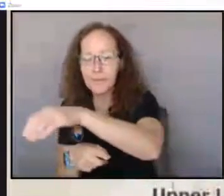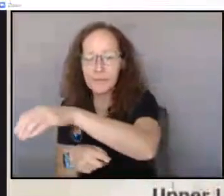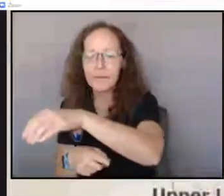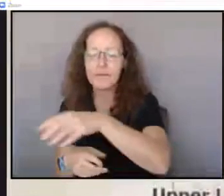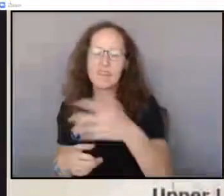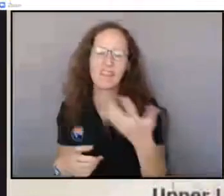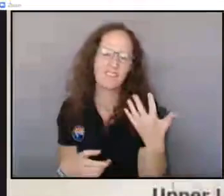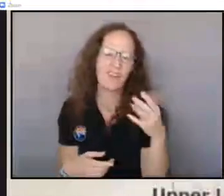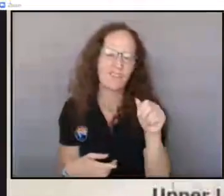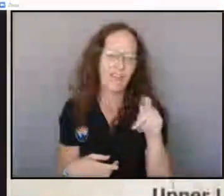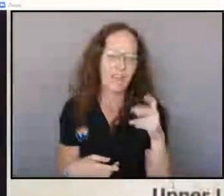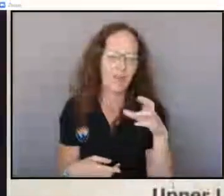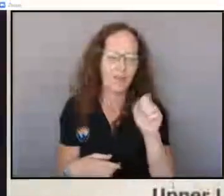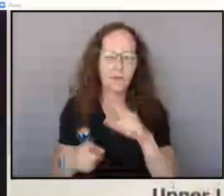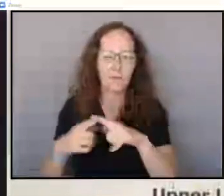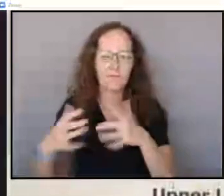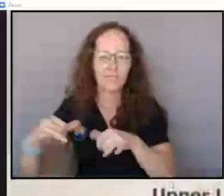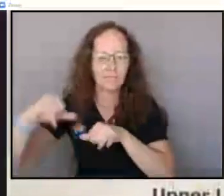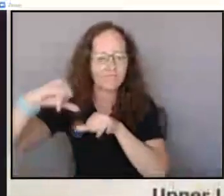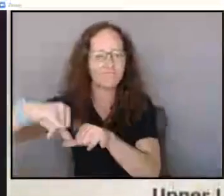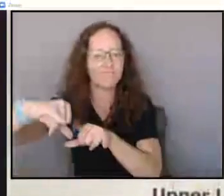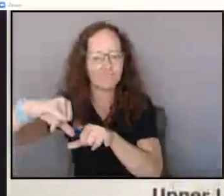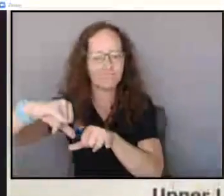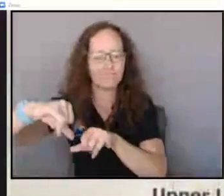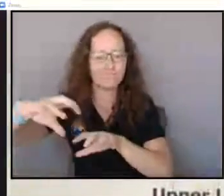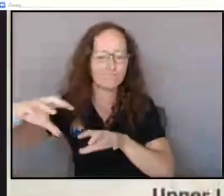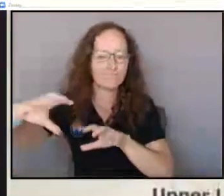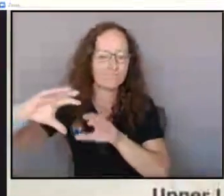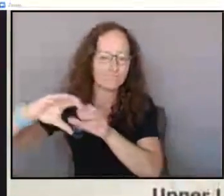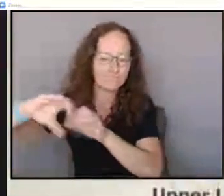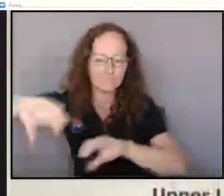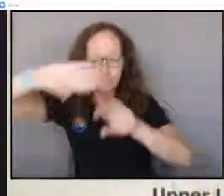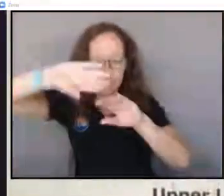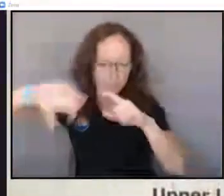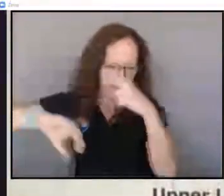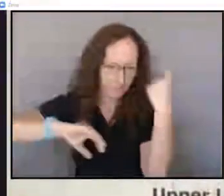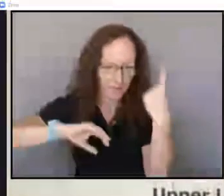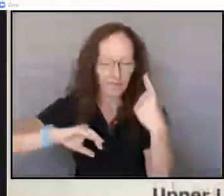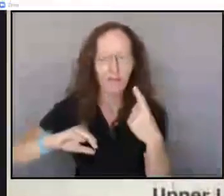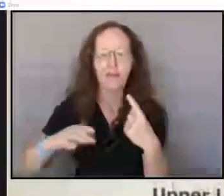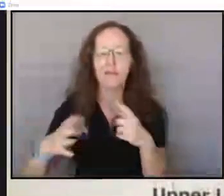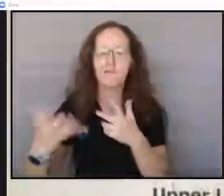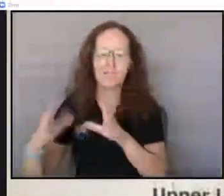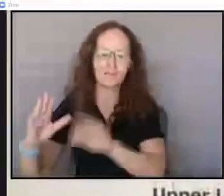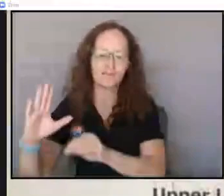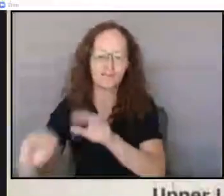NO THREAT FROM THAT. AND CREWS ENGAGED ON THE NORTH SIDE OF THIS SPOT, AND